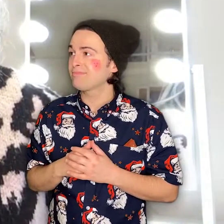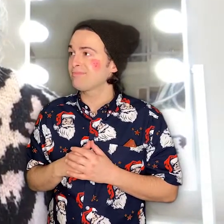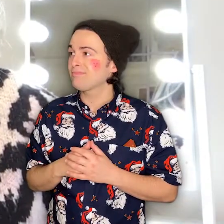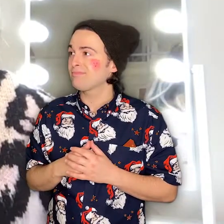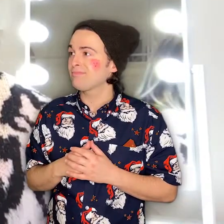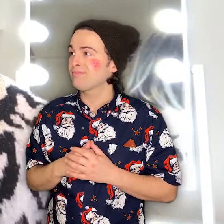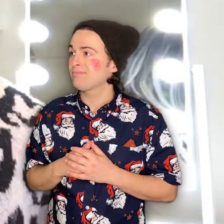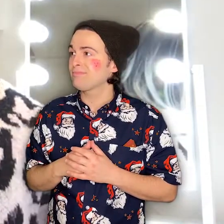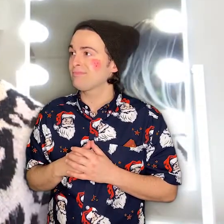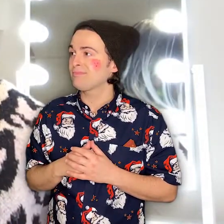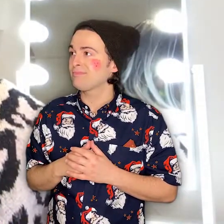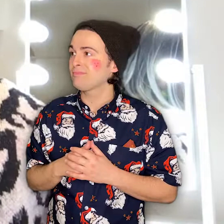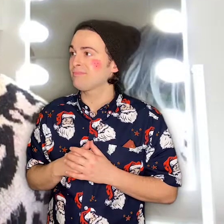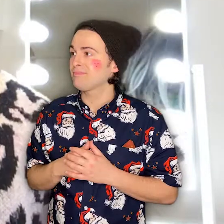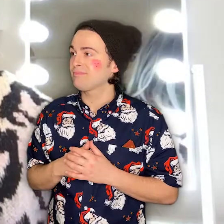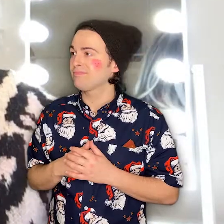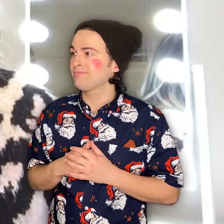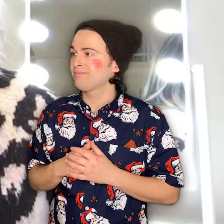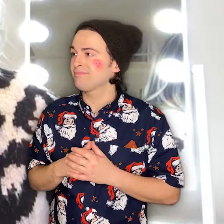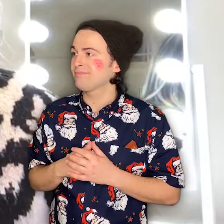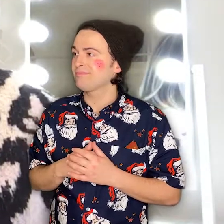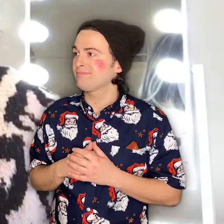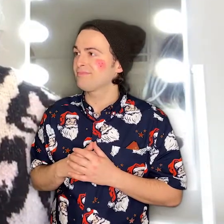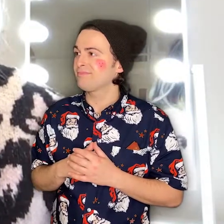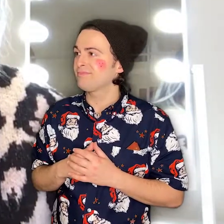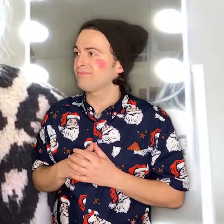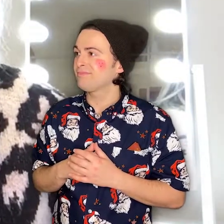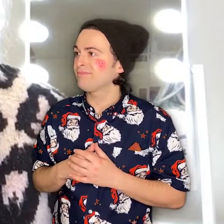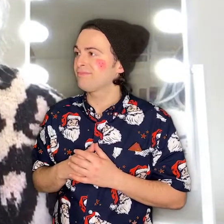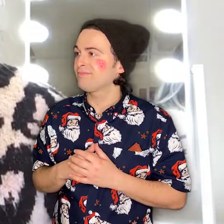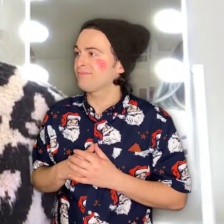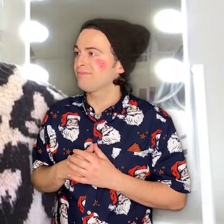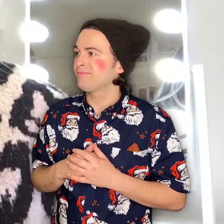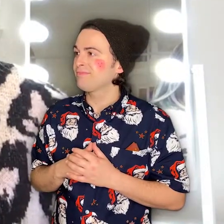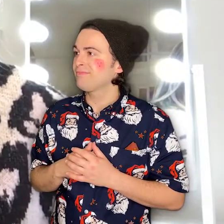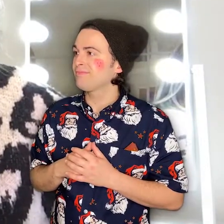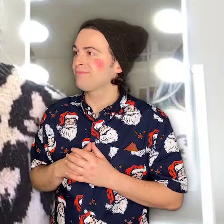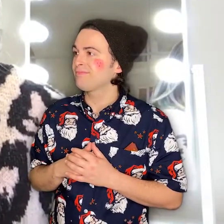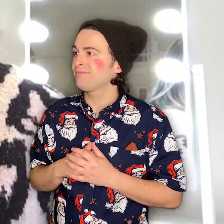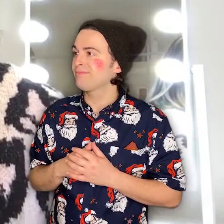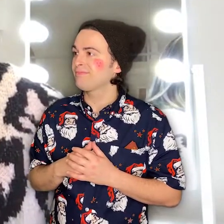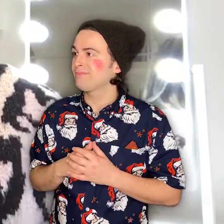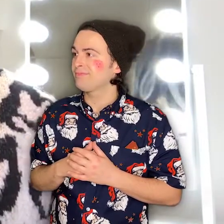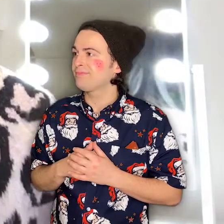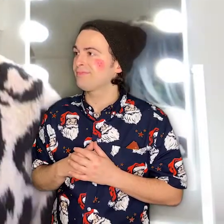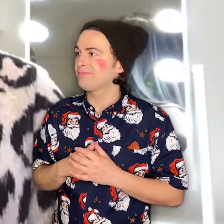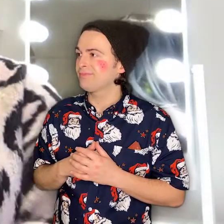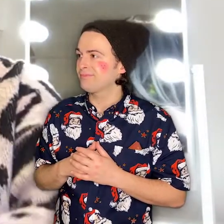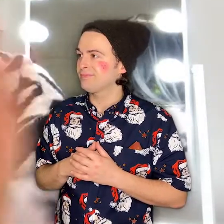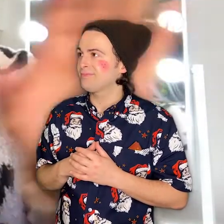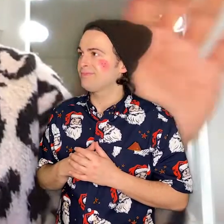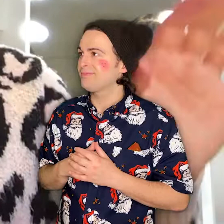We were out in Yates’ and she rocks up wae a cape and a mask shouting, ‘nothing to